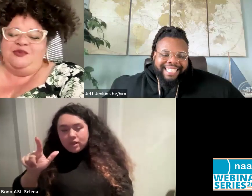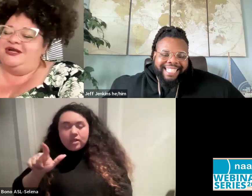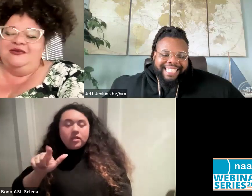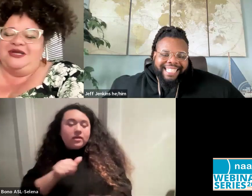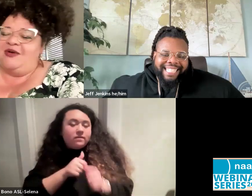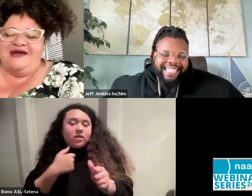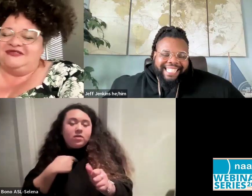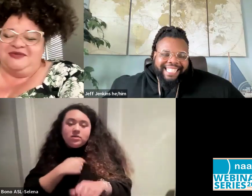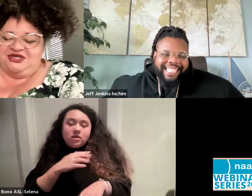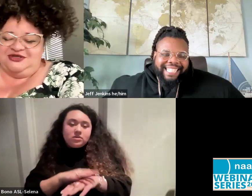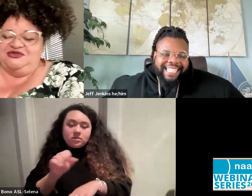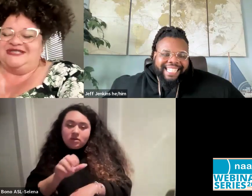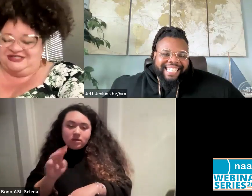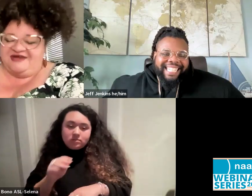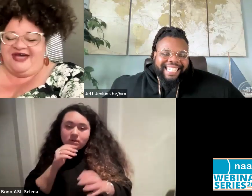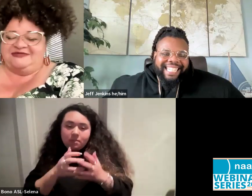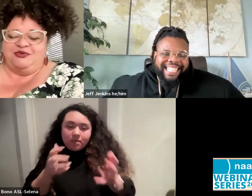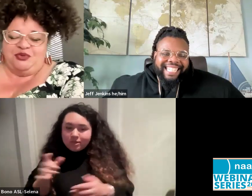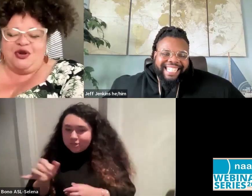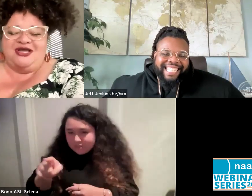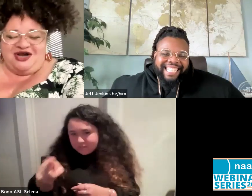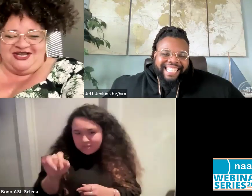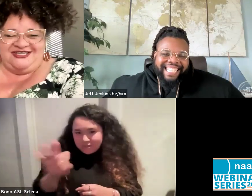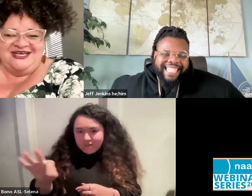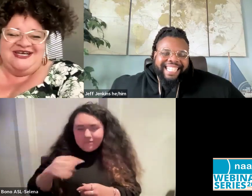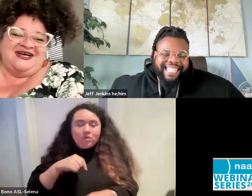When we don't have as much on socials as Jeff has, but we're working on it.